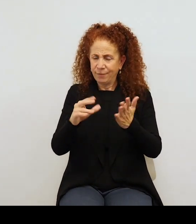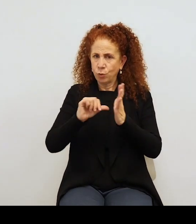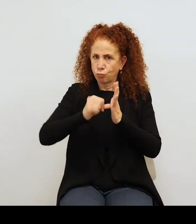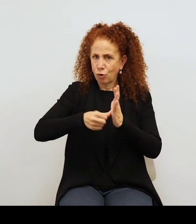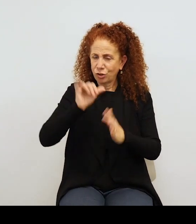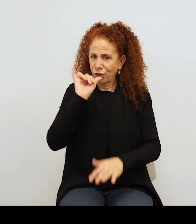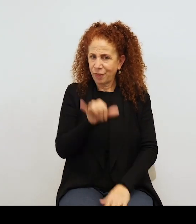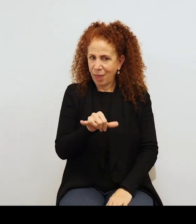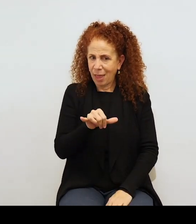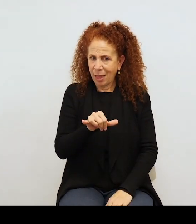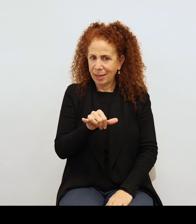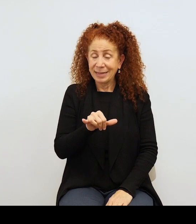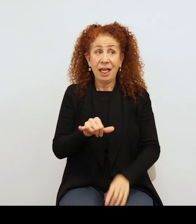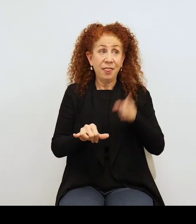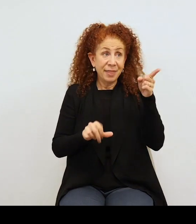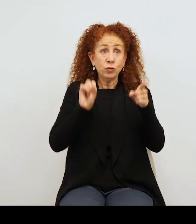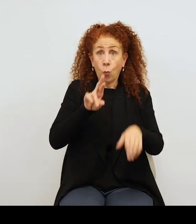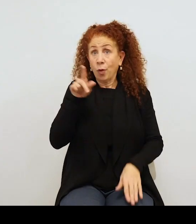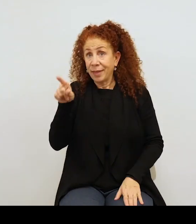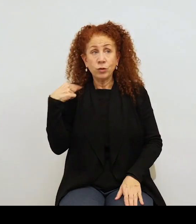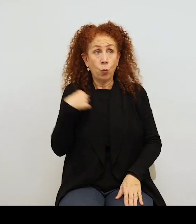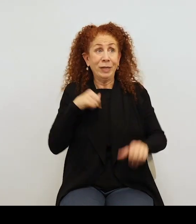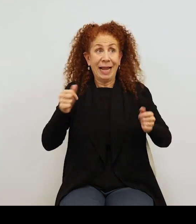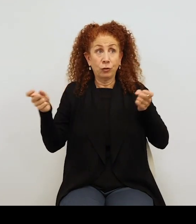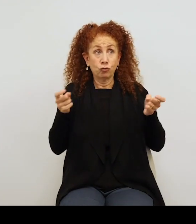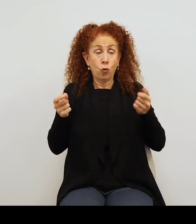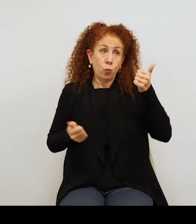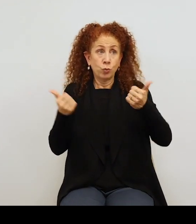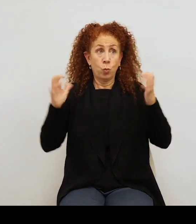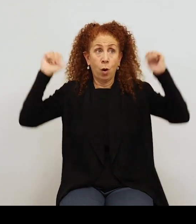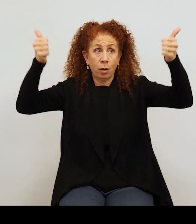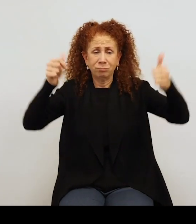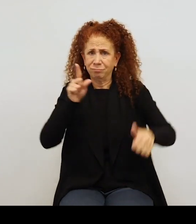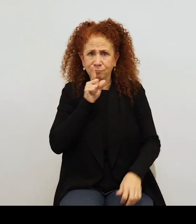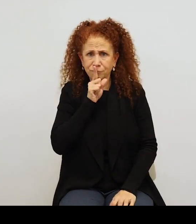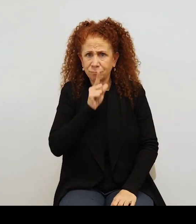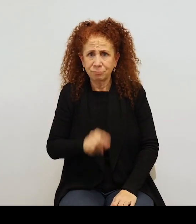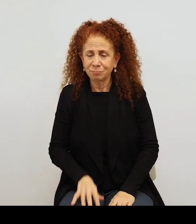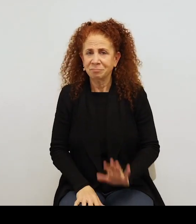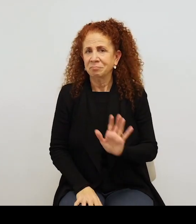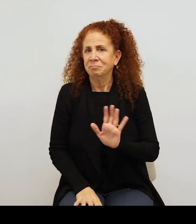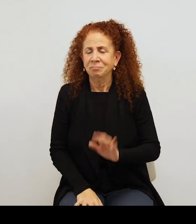that it is all in our control to create it one way or the other.